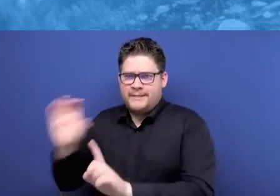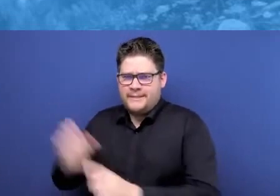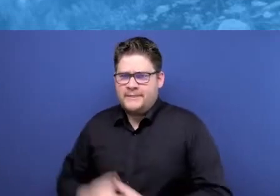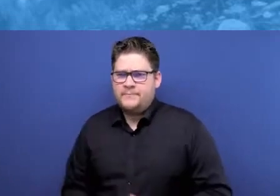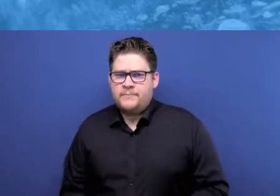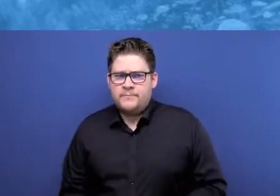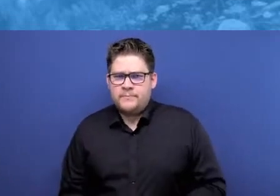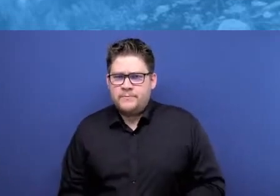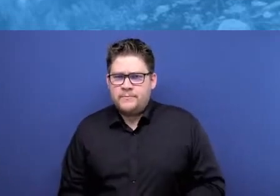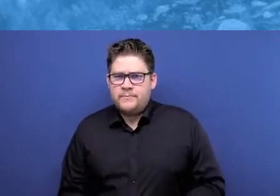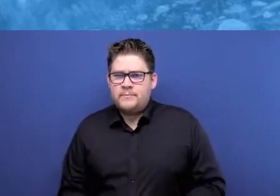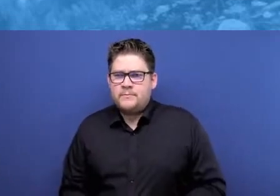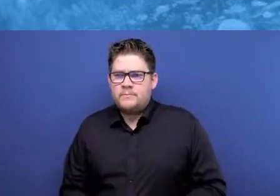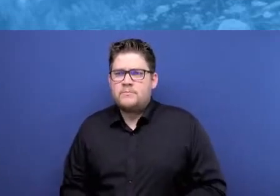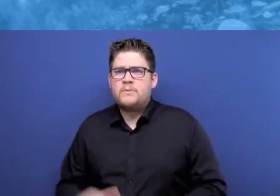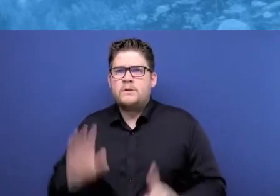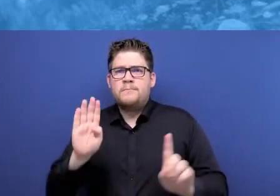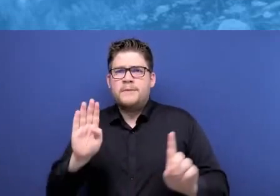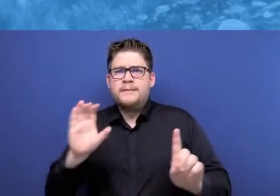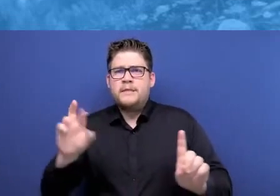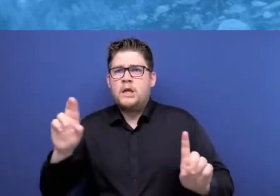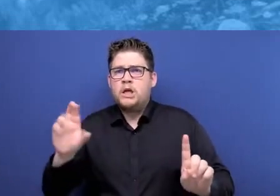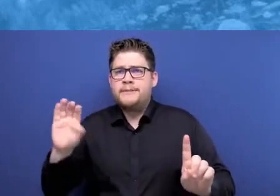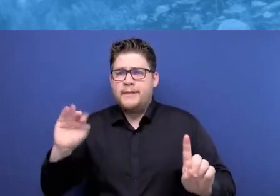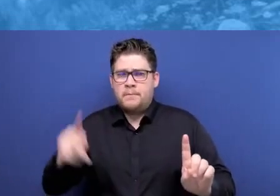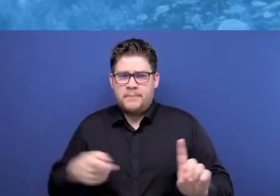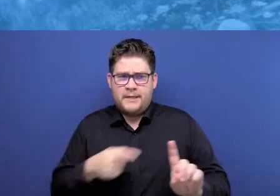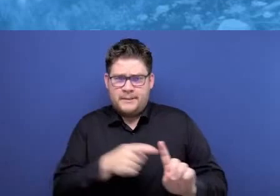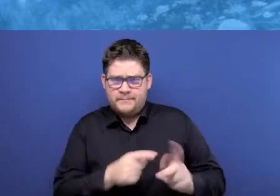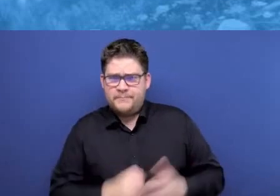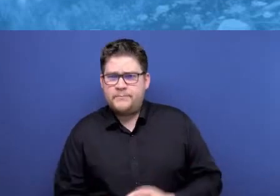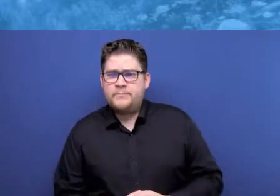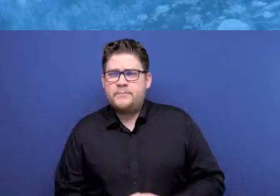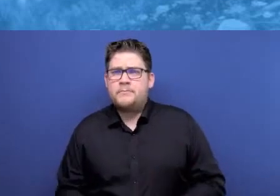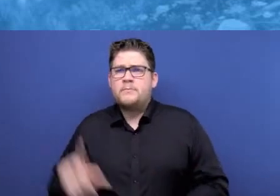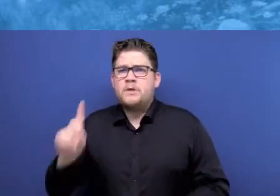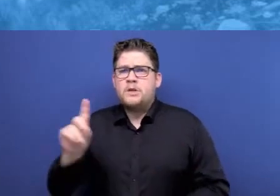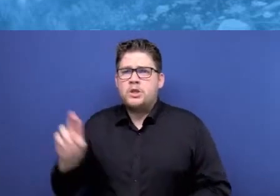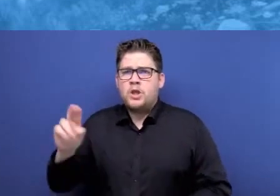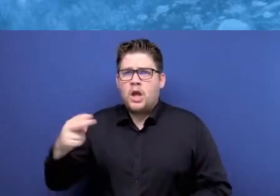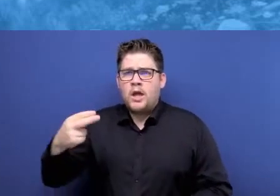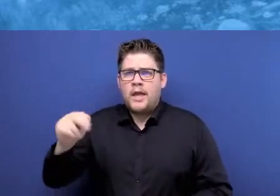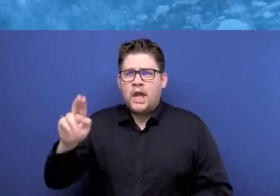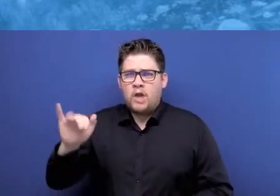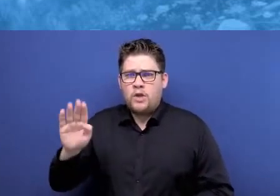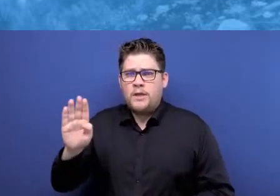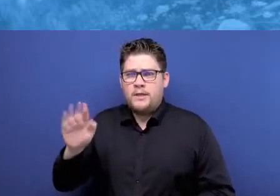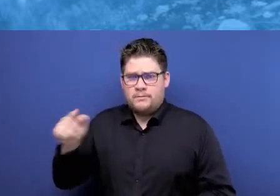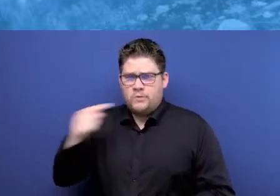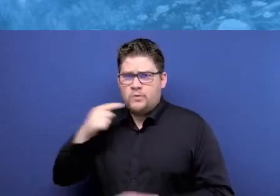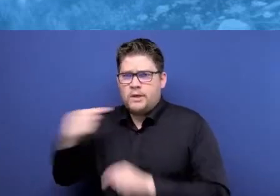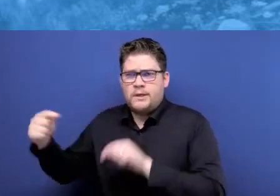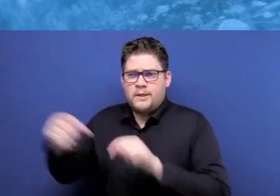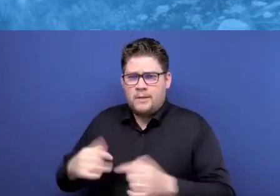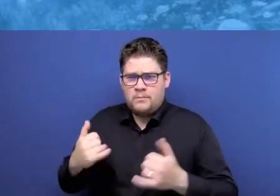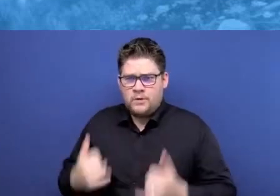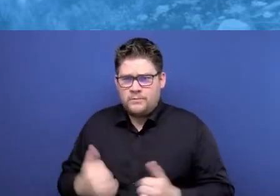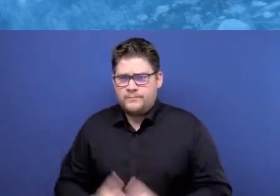spokesperson and Dr Bonnie Henry provincial health officer. Reminder to media on